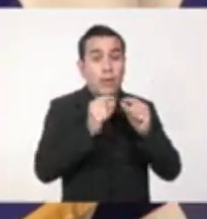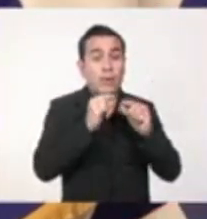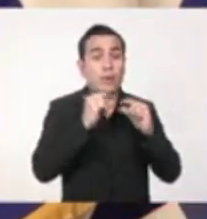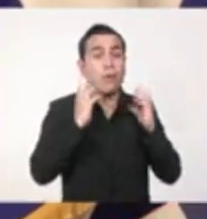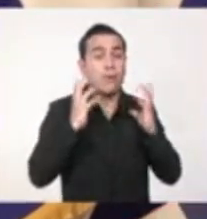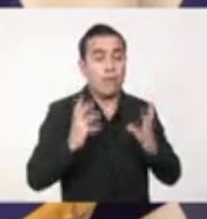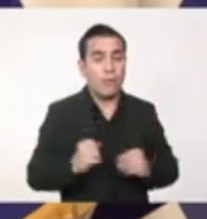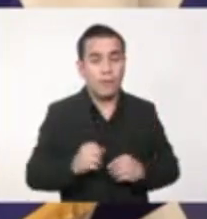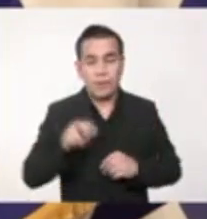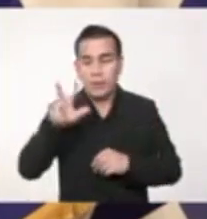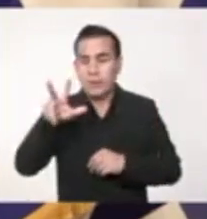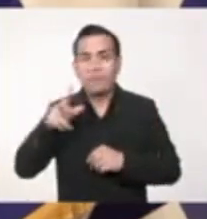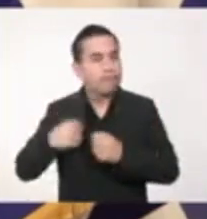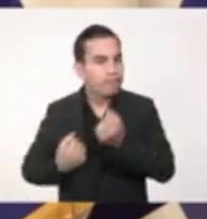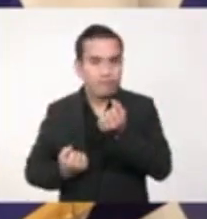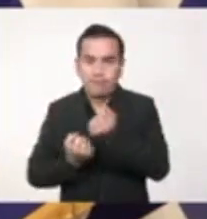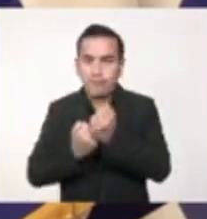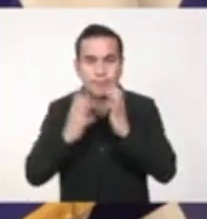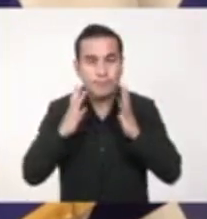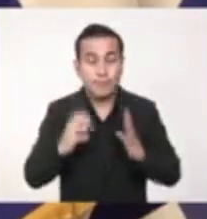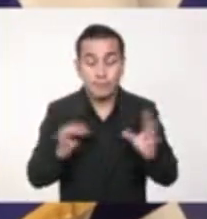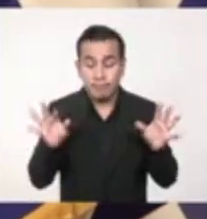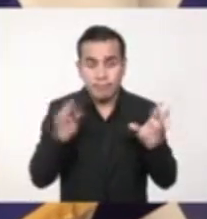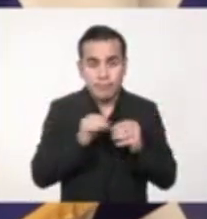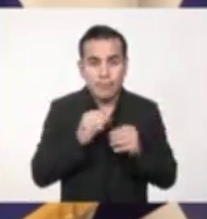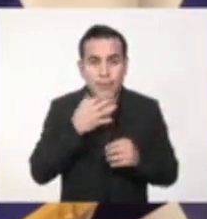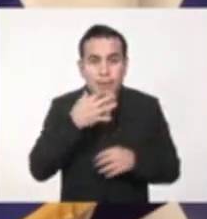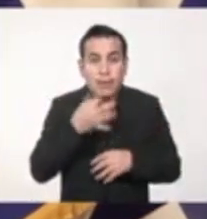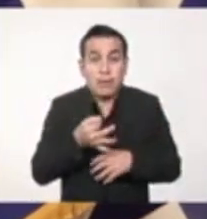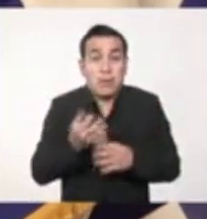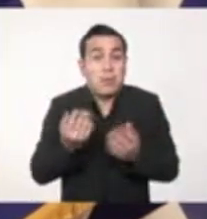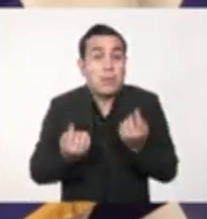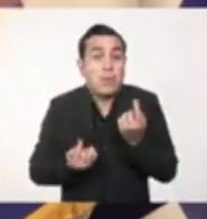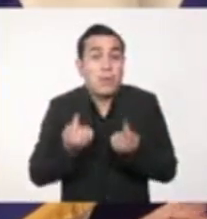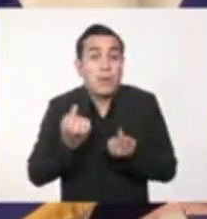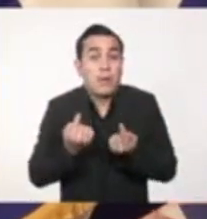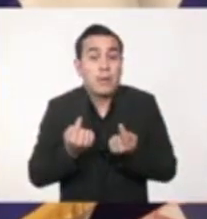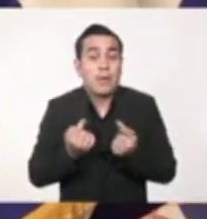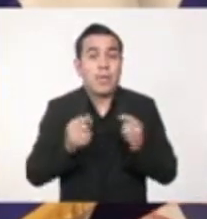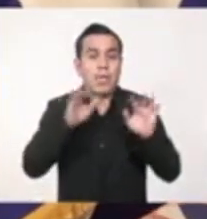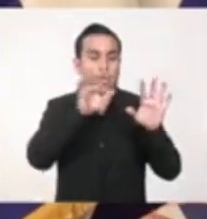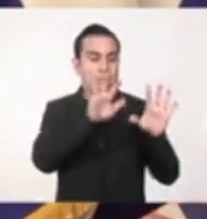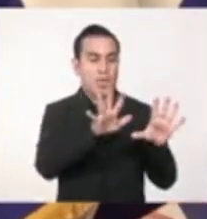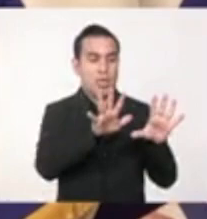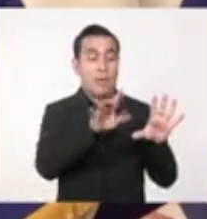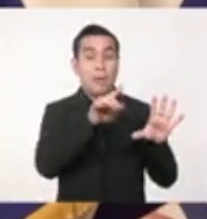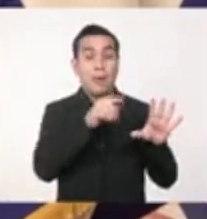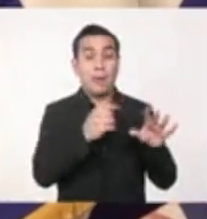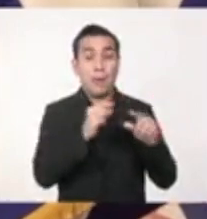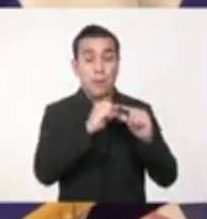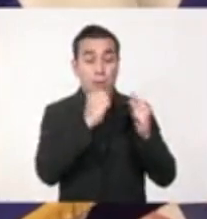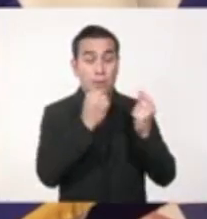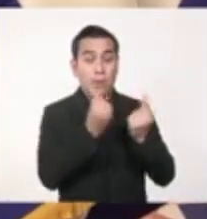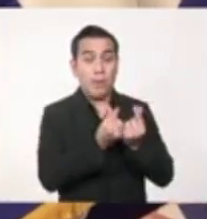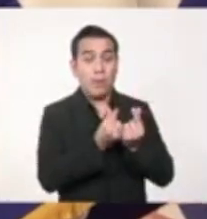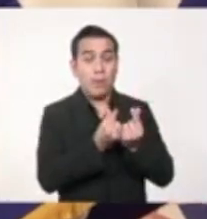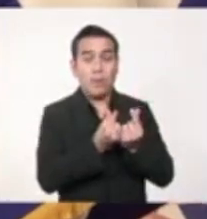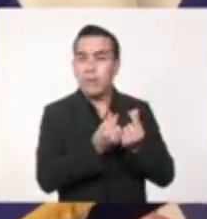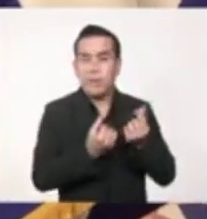anti-government, but if you talk with ten anti-government organizations, you did not meet with the